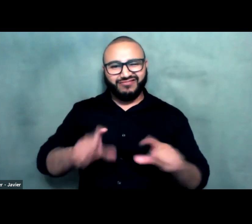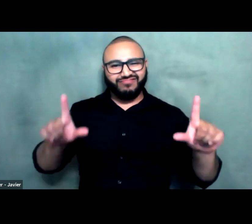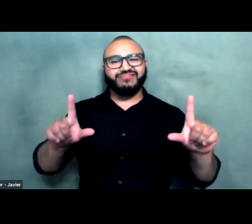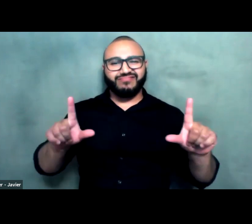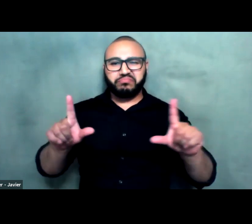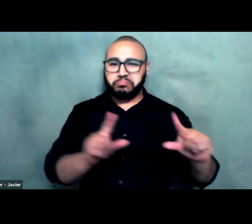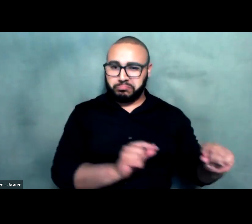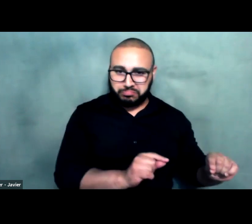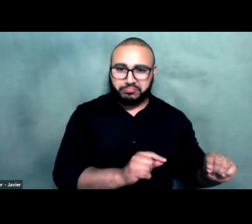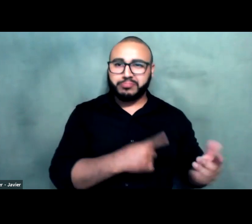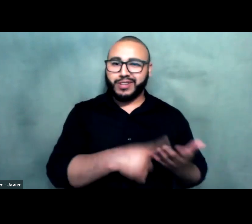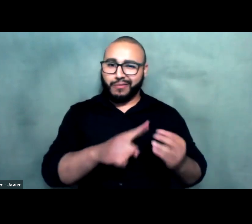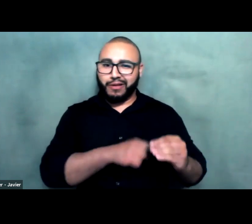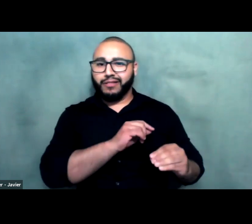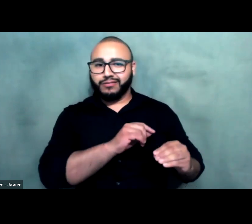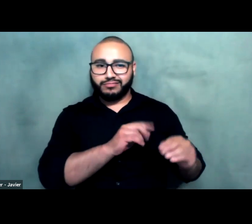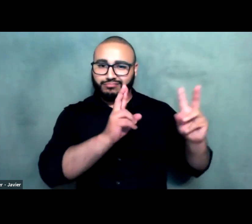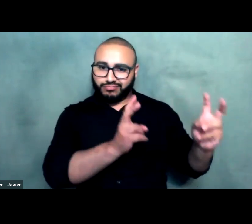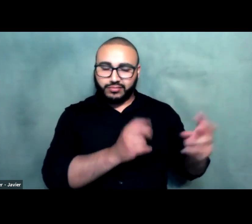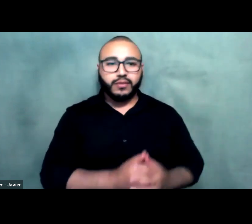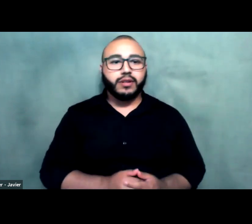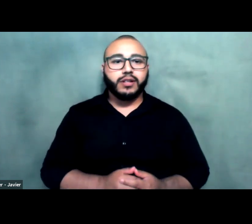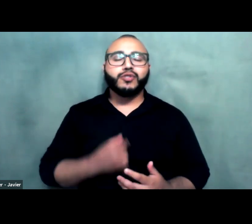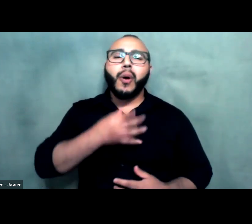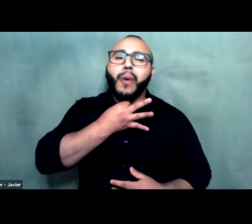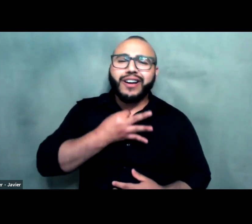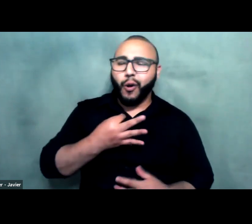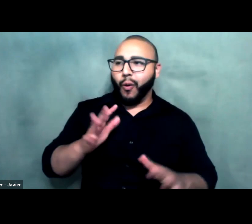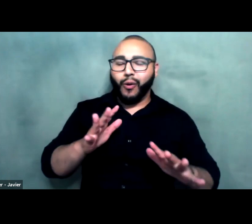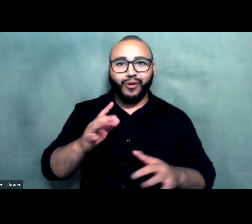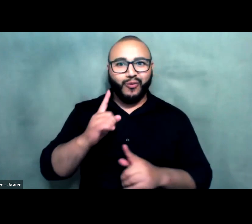say about that. wondering, okay, I went an hour and 15 minutes, I'm so sorry.